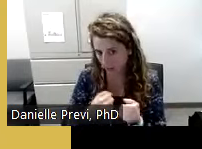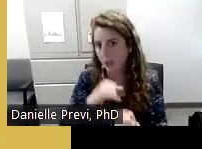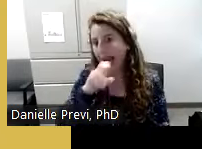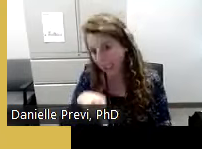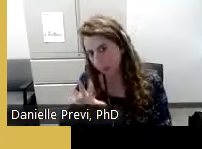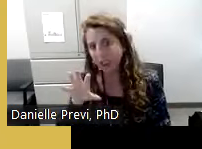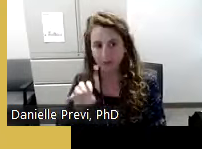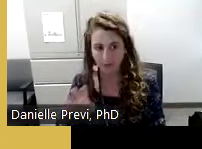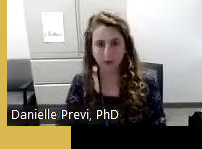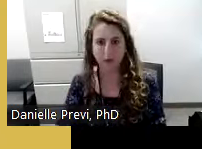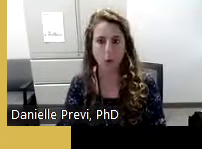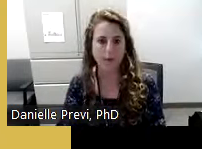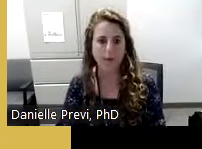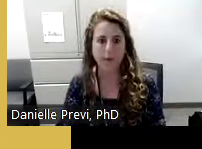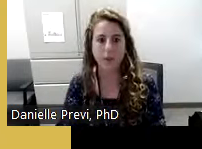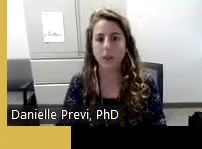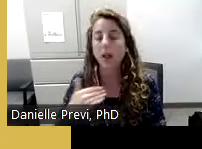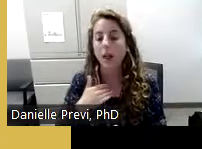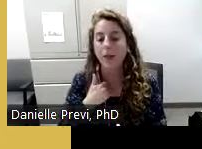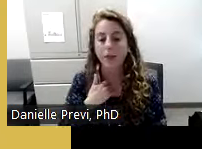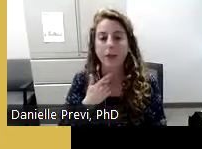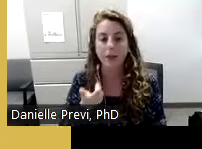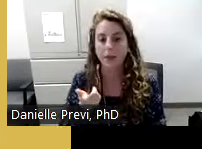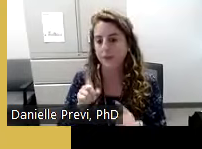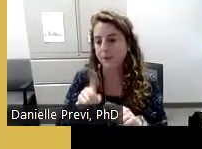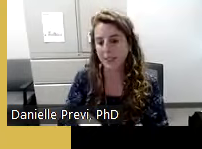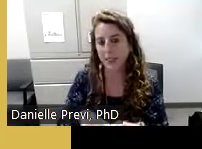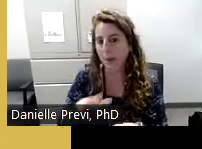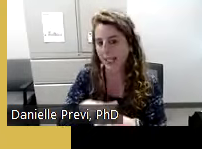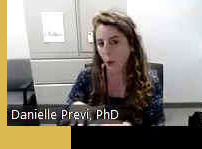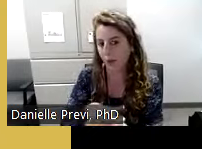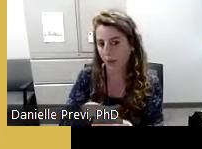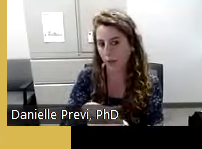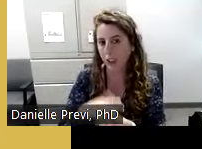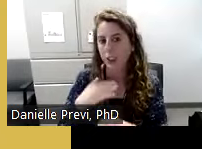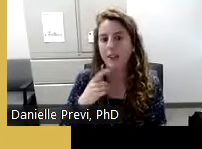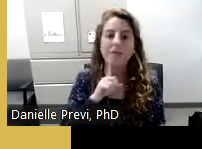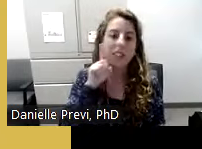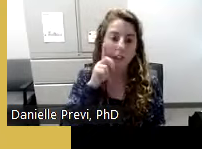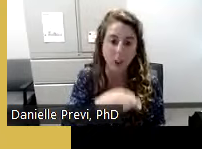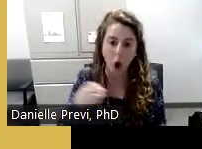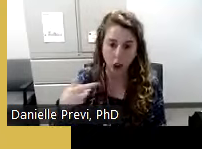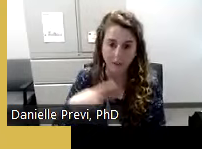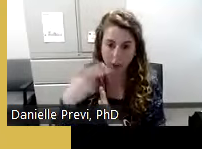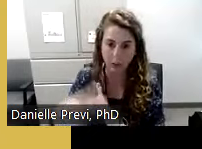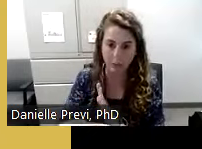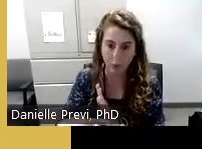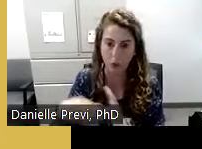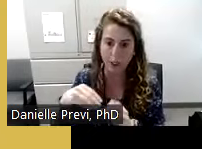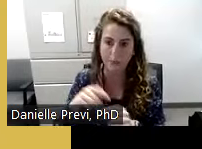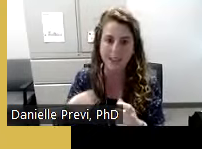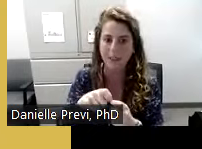Then we do have students who are mainstreamed with the addition of an IEP or 504 plan. Depending on